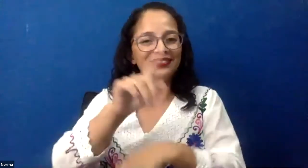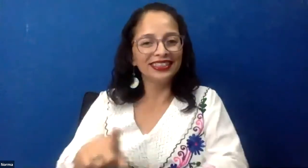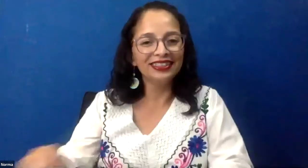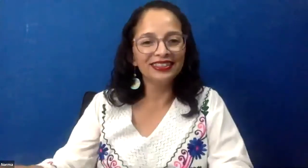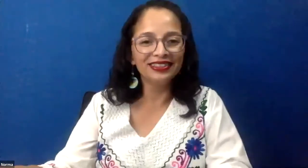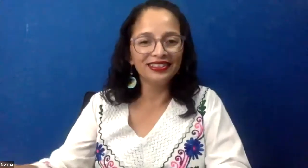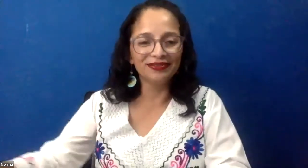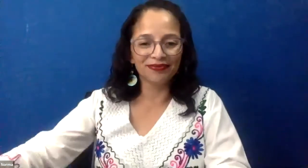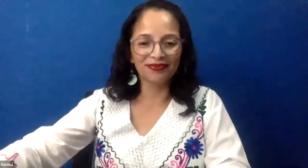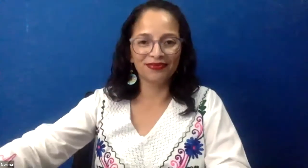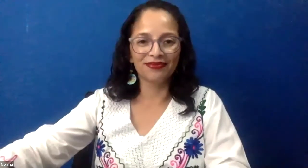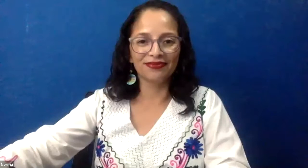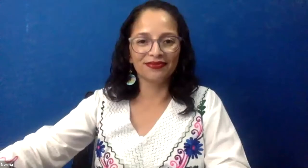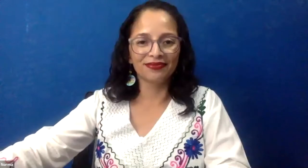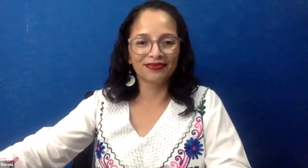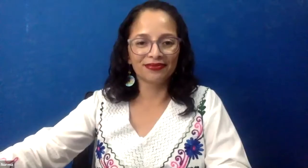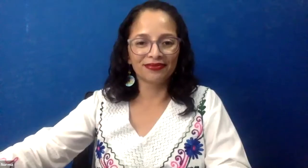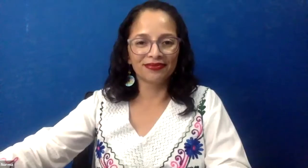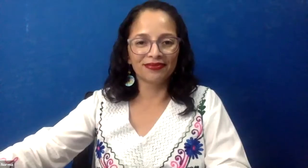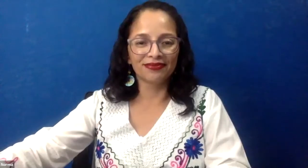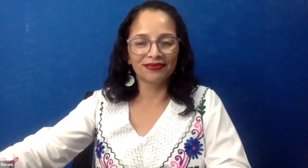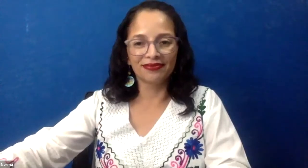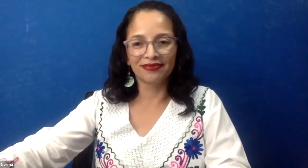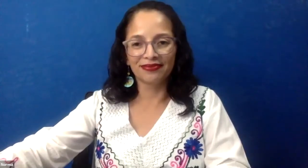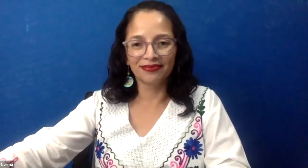Ok. Ready for the next question?